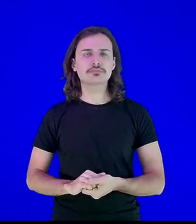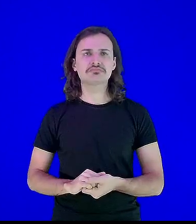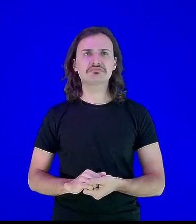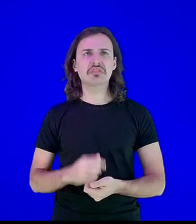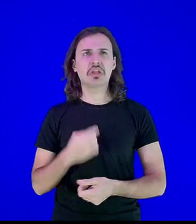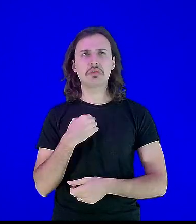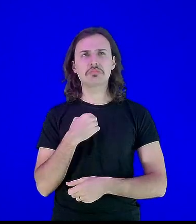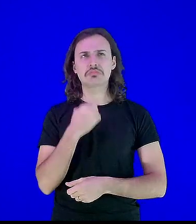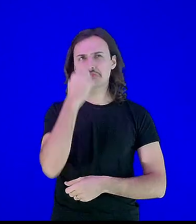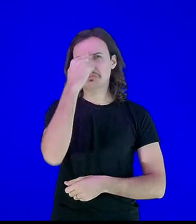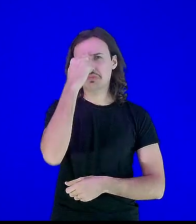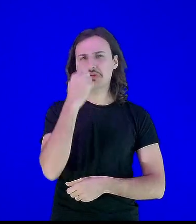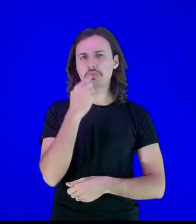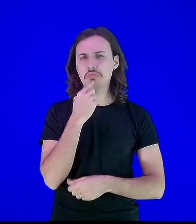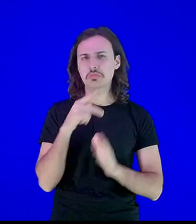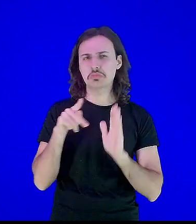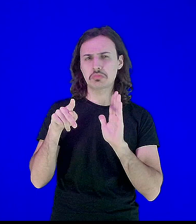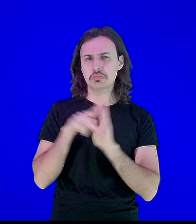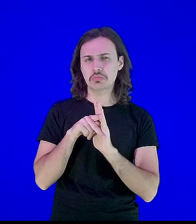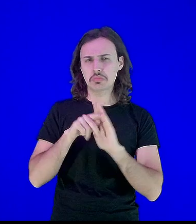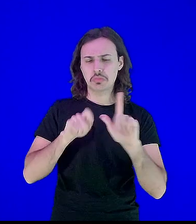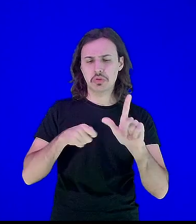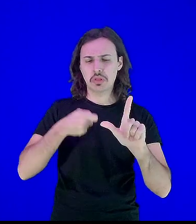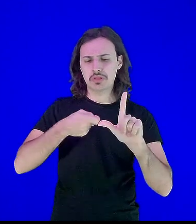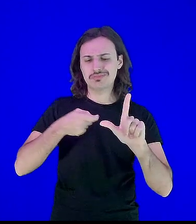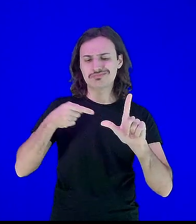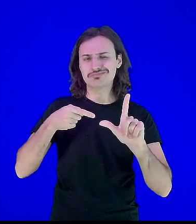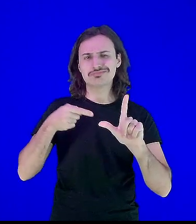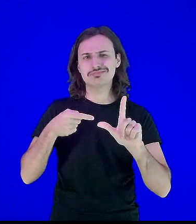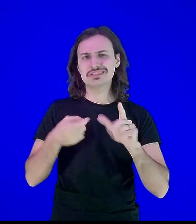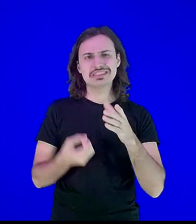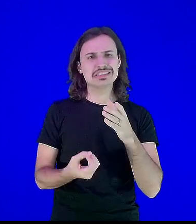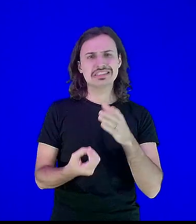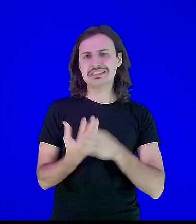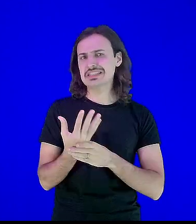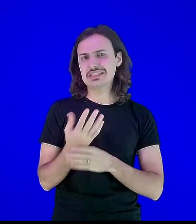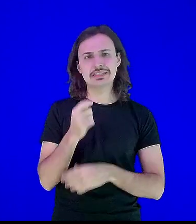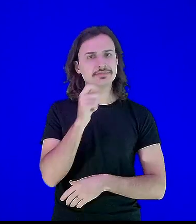and when you guys see this video it may be already created